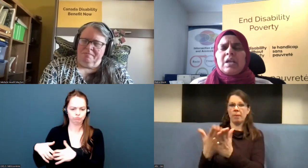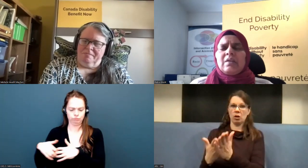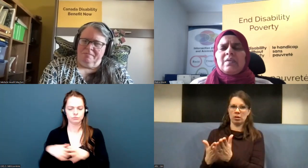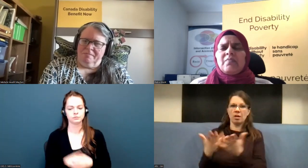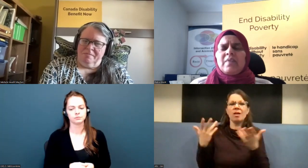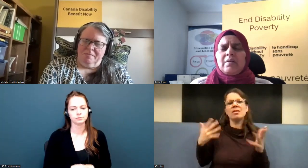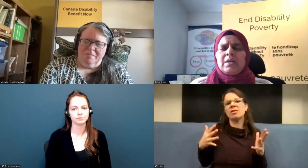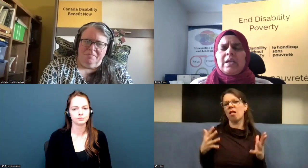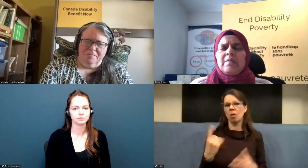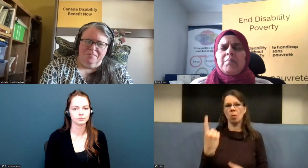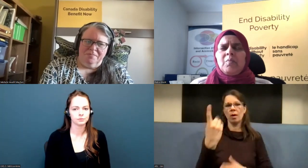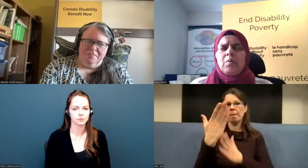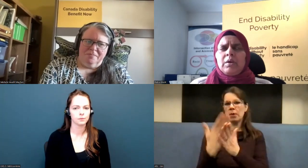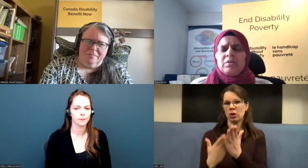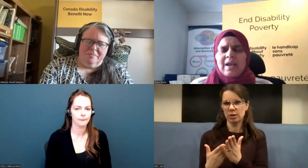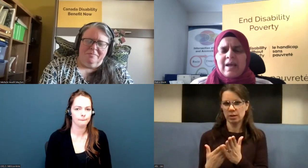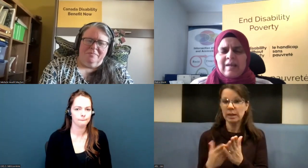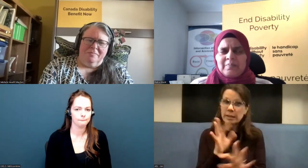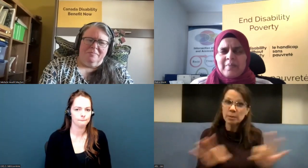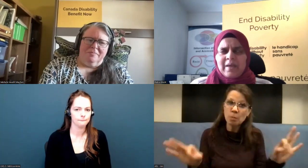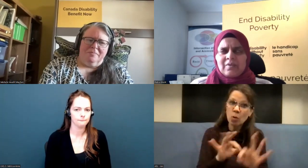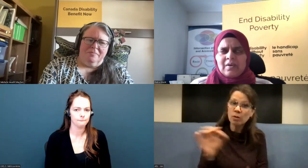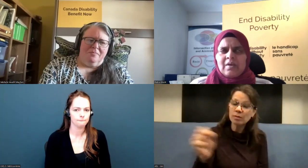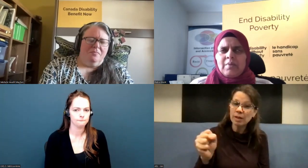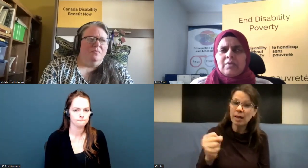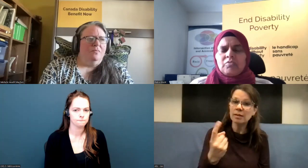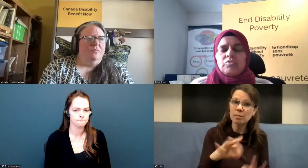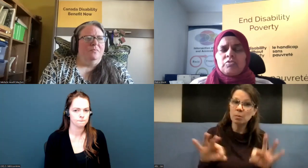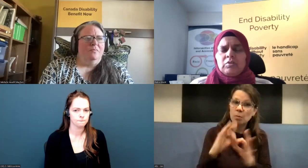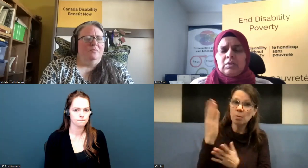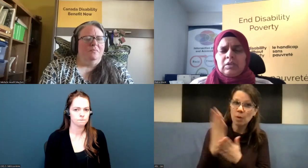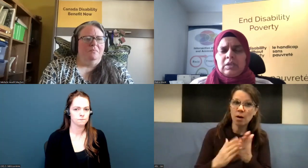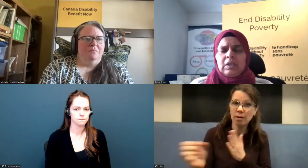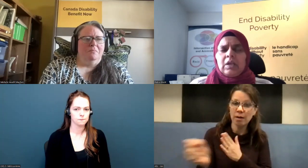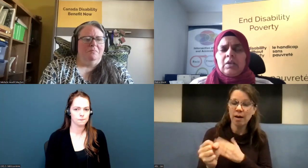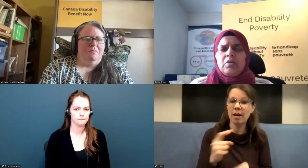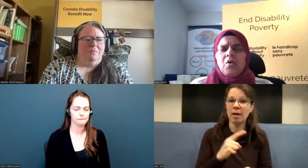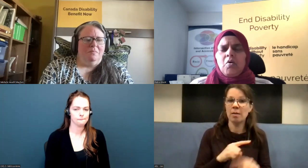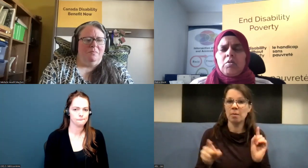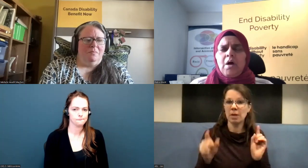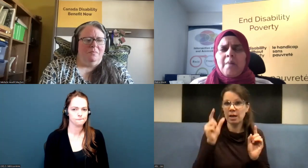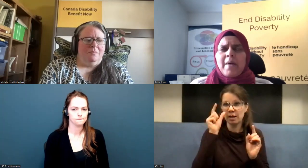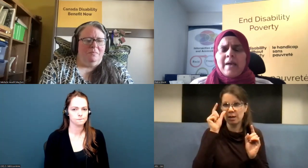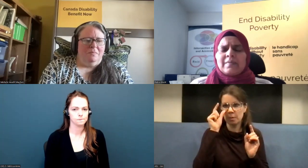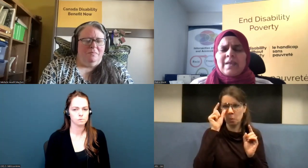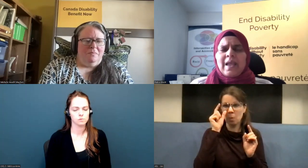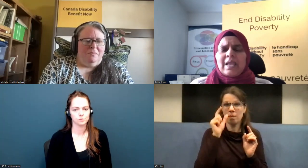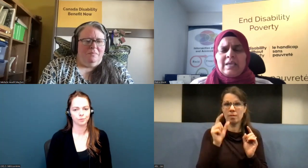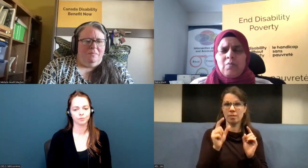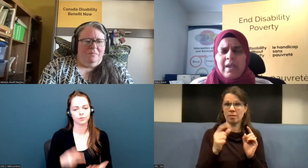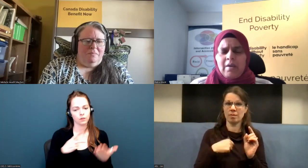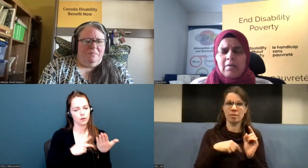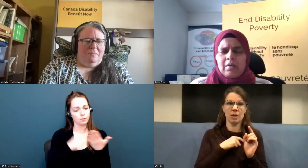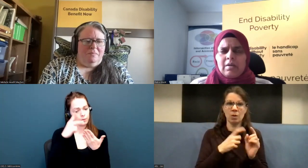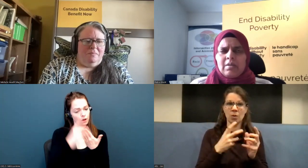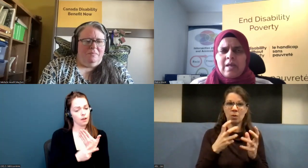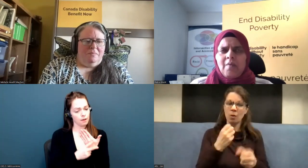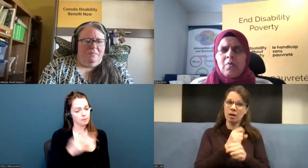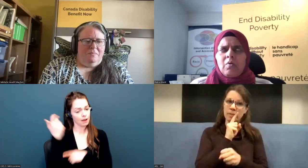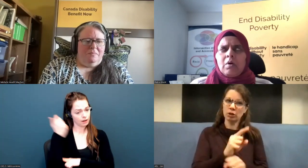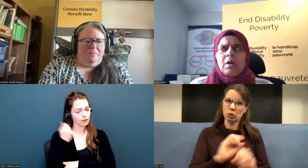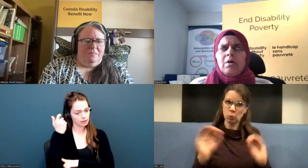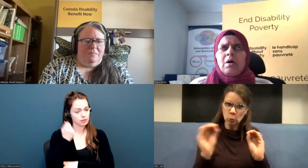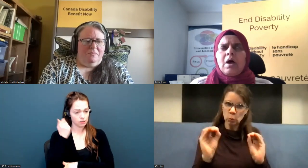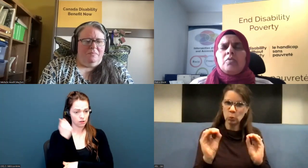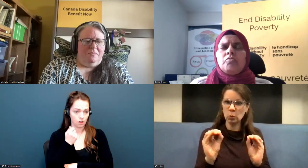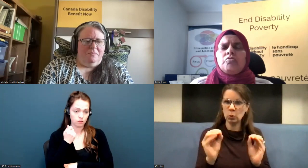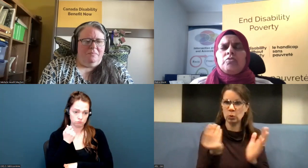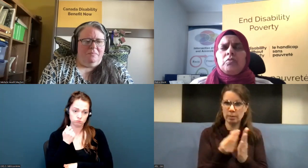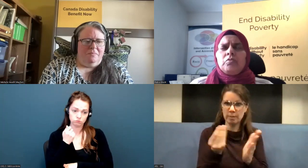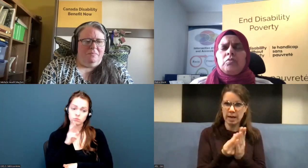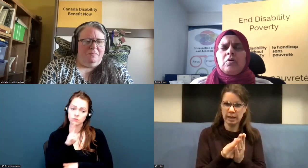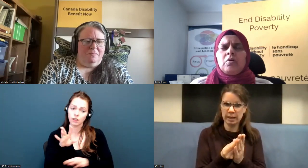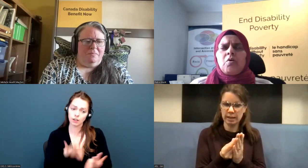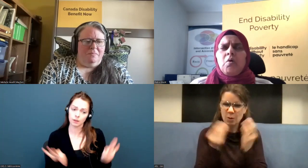IT IS A VERY IMPORTANT ASPECT THAT CERTAINLY NO CLAWBACKS ANYWHERE THAT WILL UNDO THE GOAL